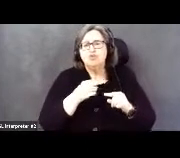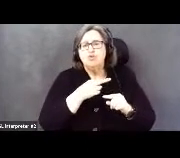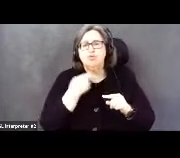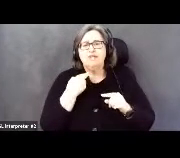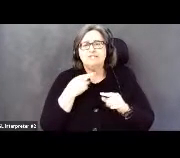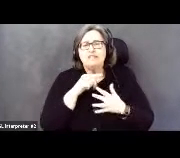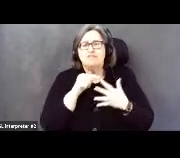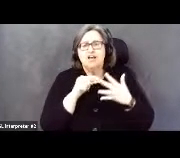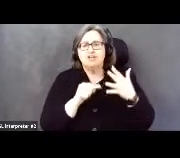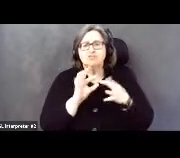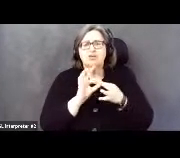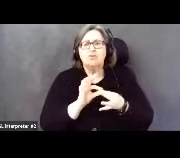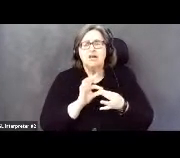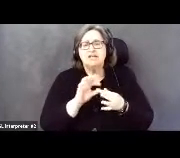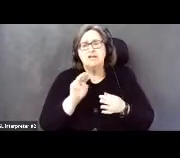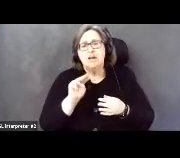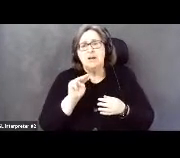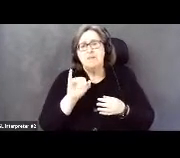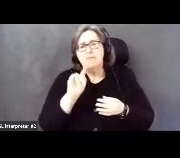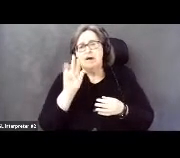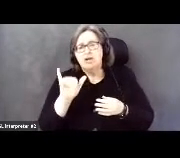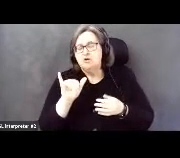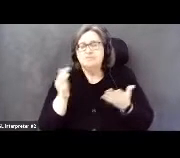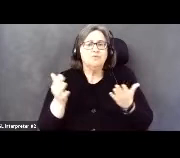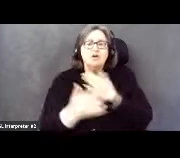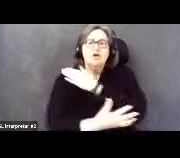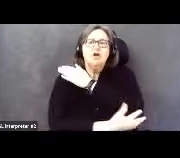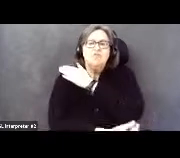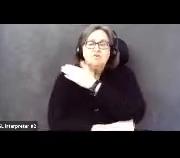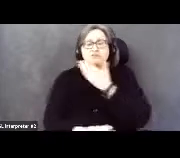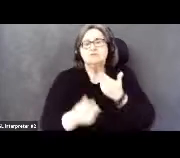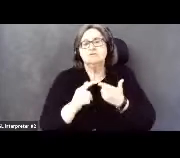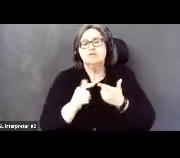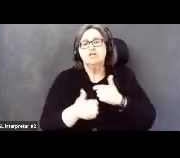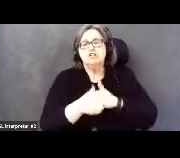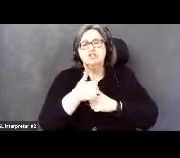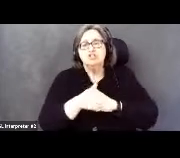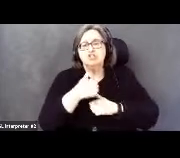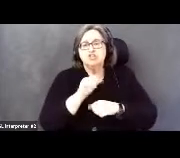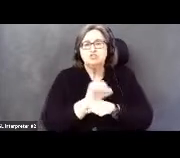minority status are things like poverty, dangerous residential -- dangerous work and residential